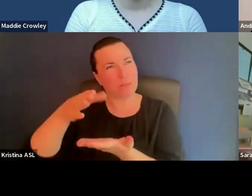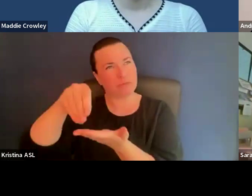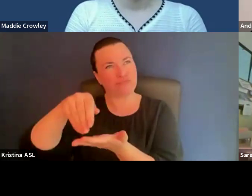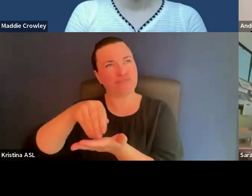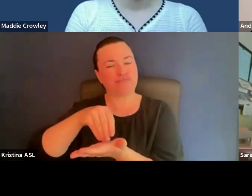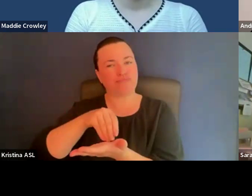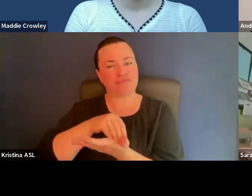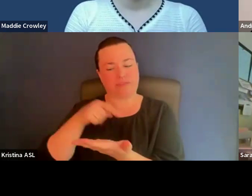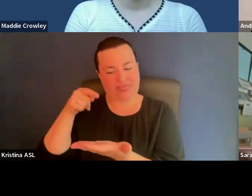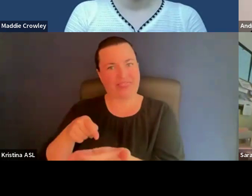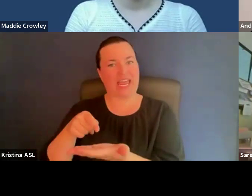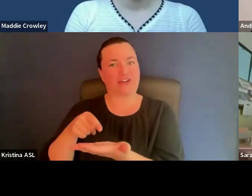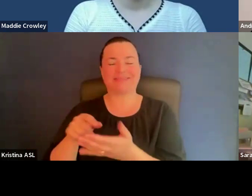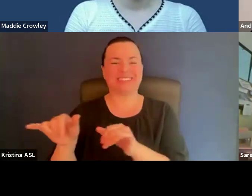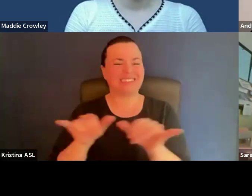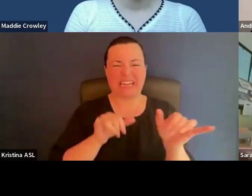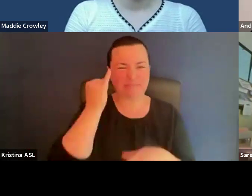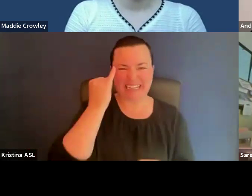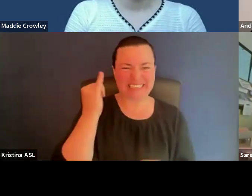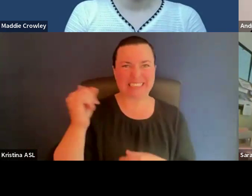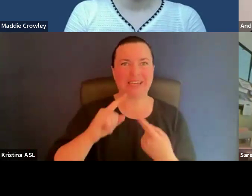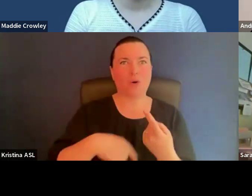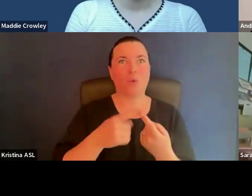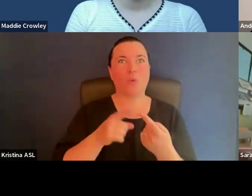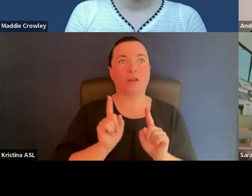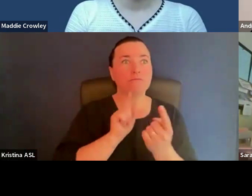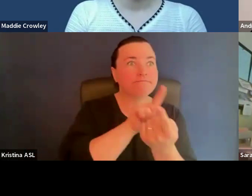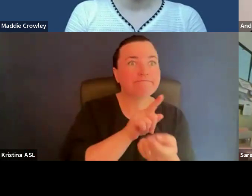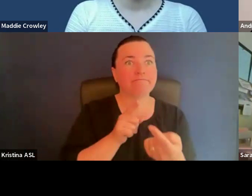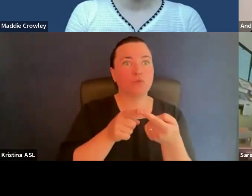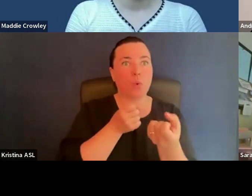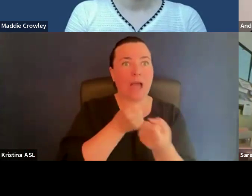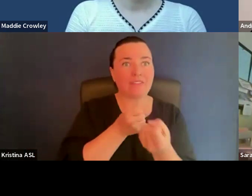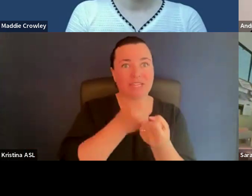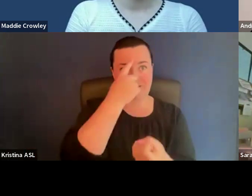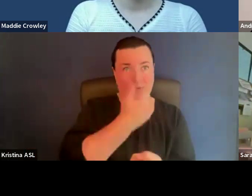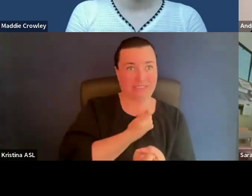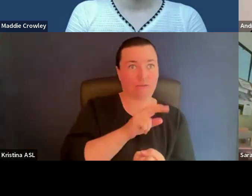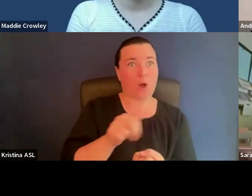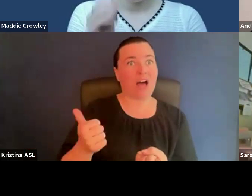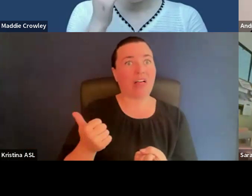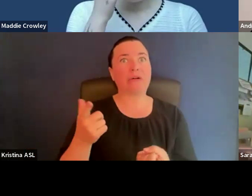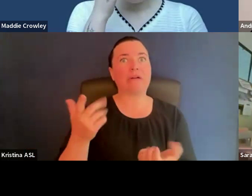And likewise, when you're advocating for yourself or others. You know, when you have documentation,